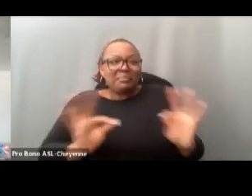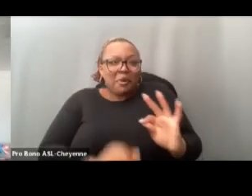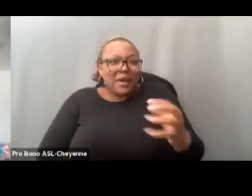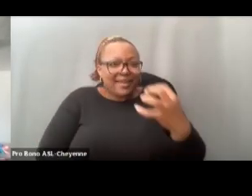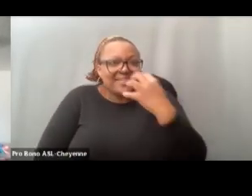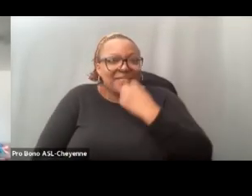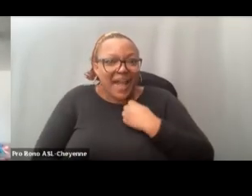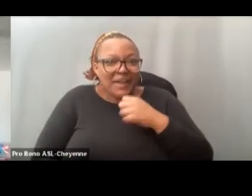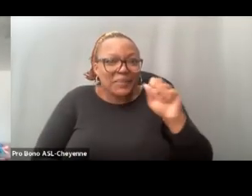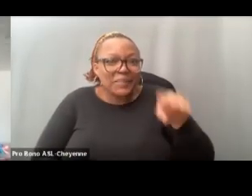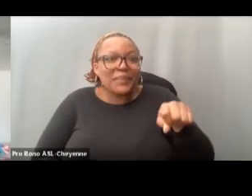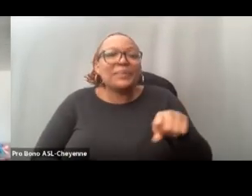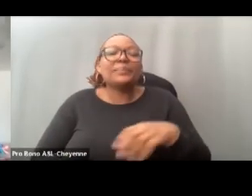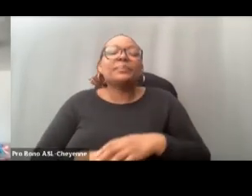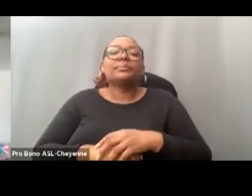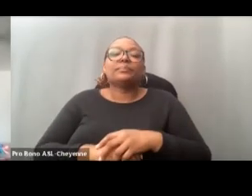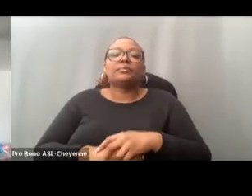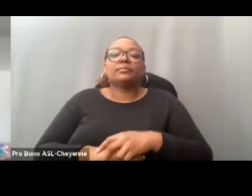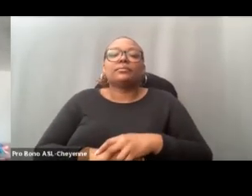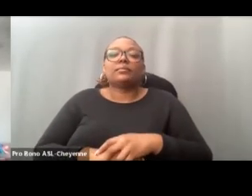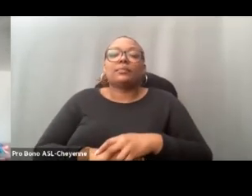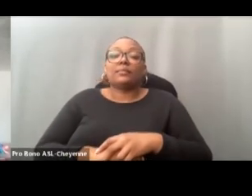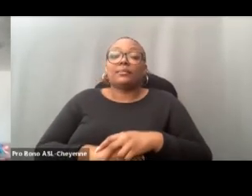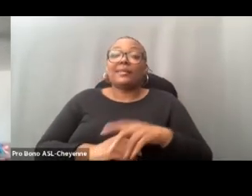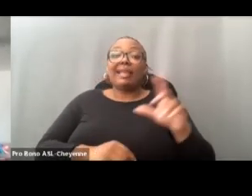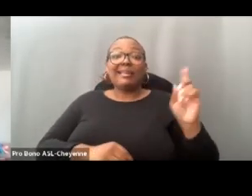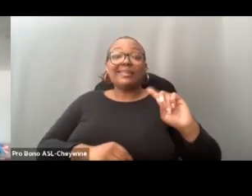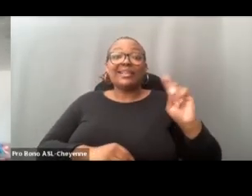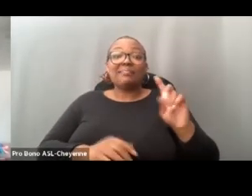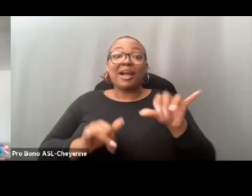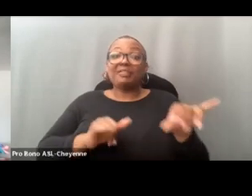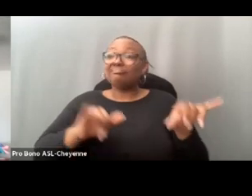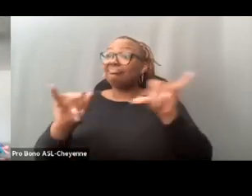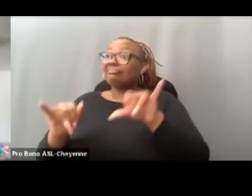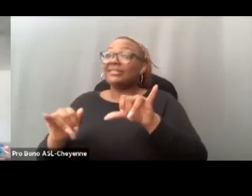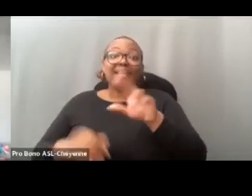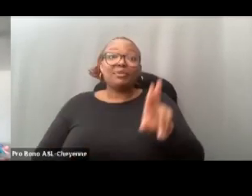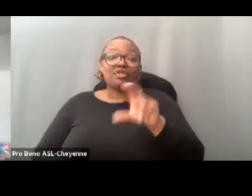and democracies like the United States, Nigeria,